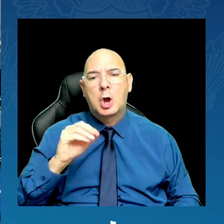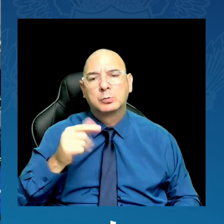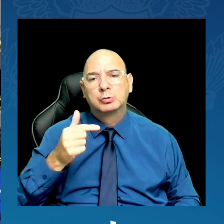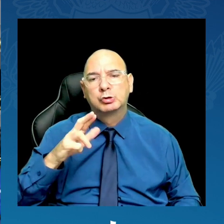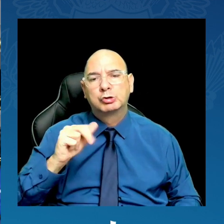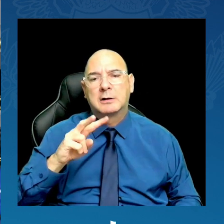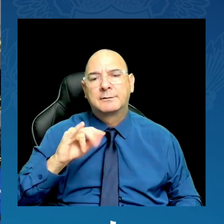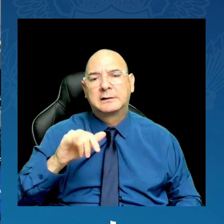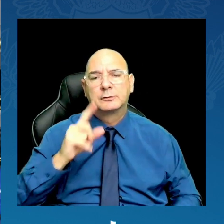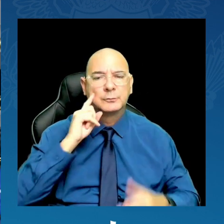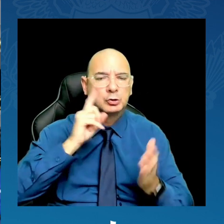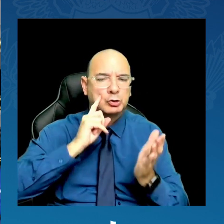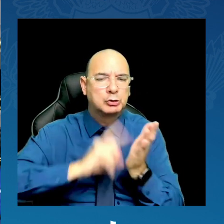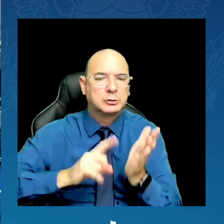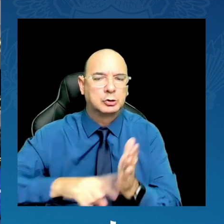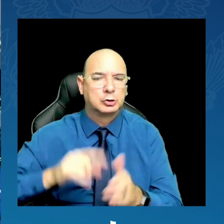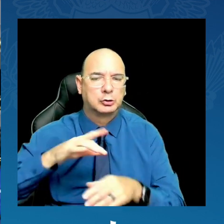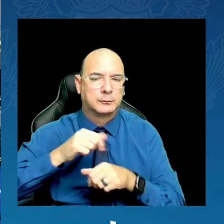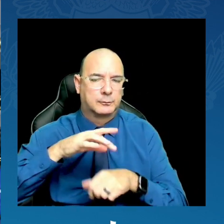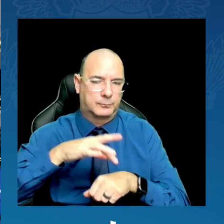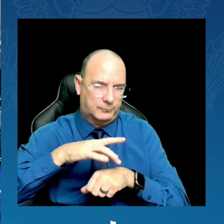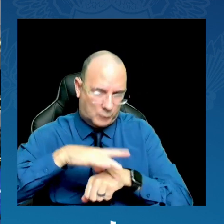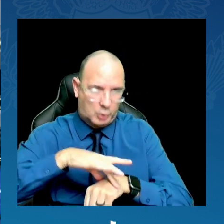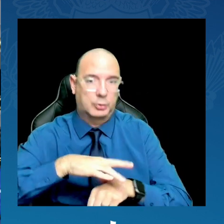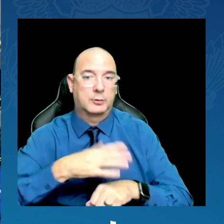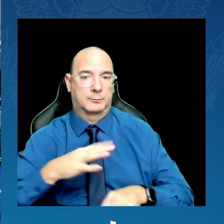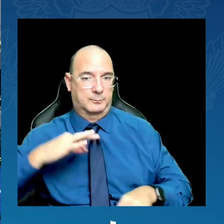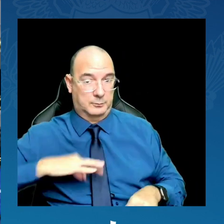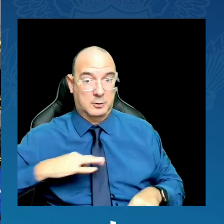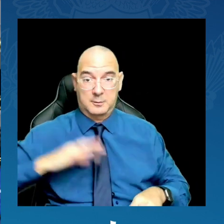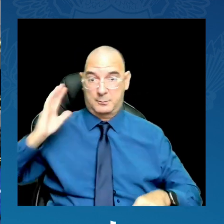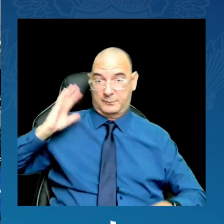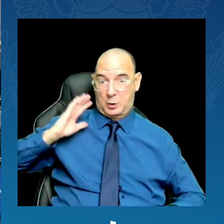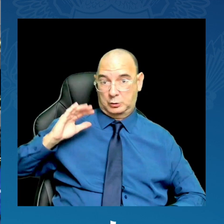In 2016, astronaut Dr. Kate Rubins, a microbiologist,